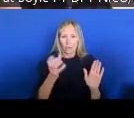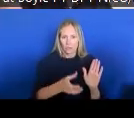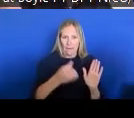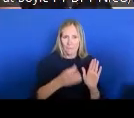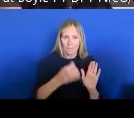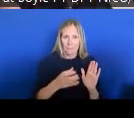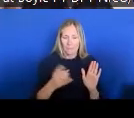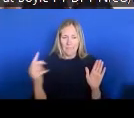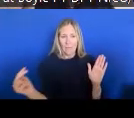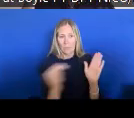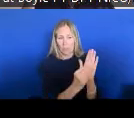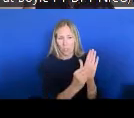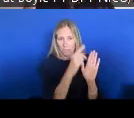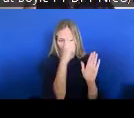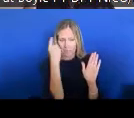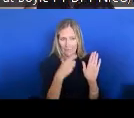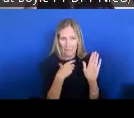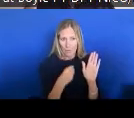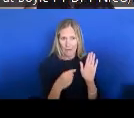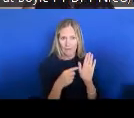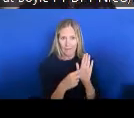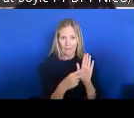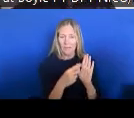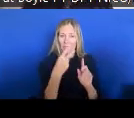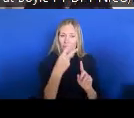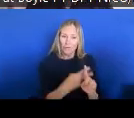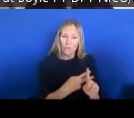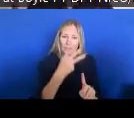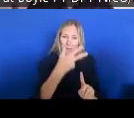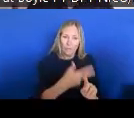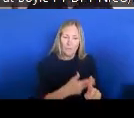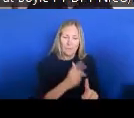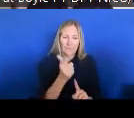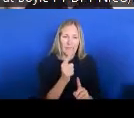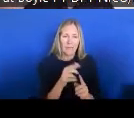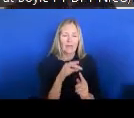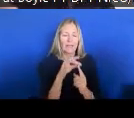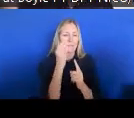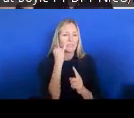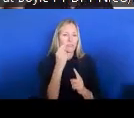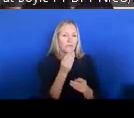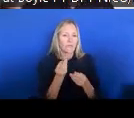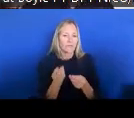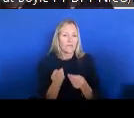black and white, two to three months down the line, especially if they've been fed with that bottle, you show that bottle to